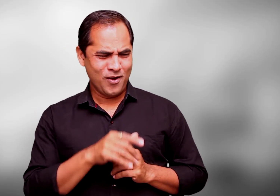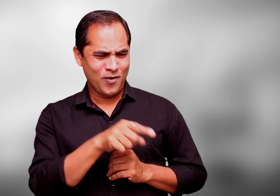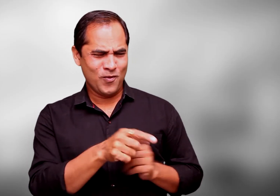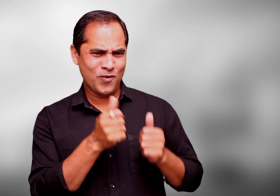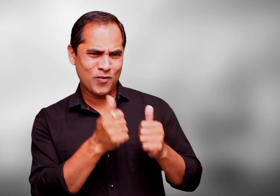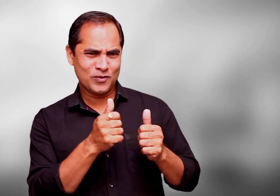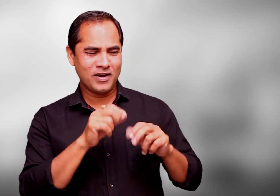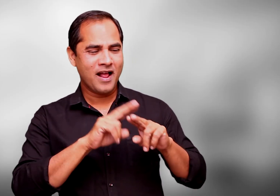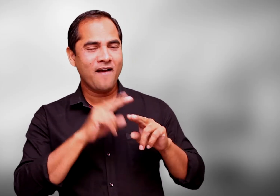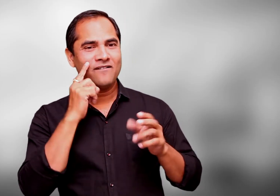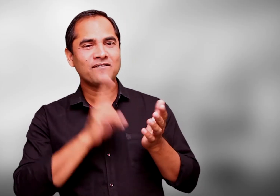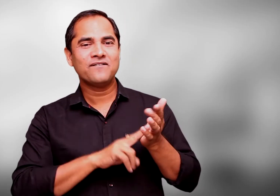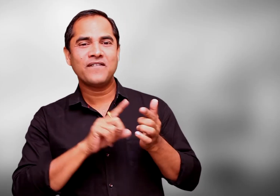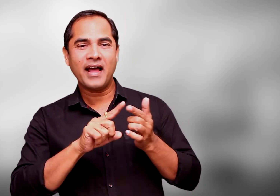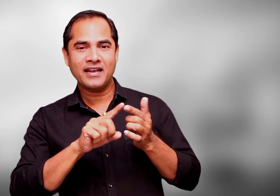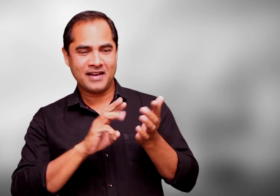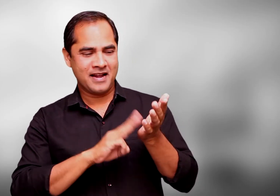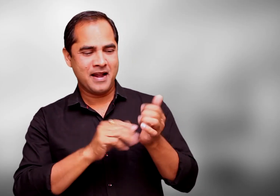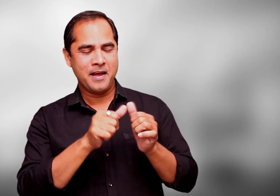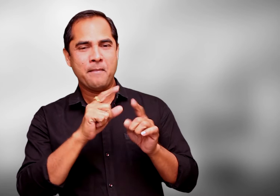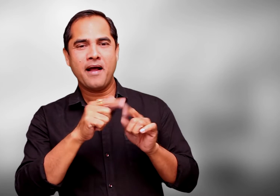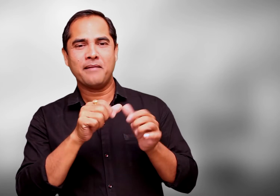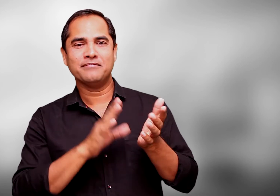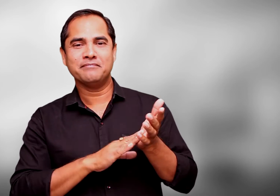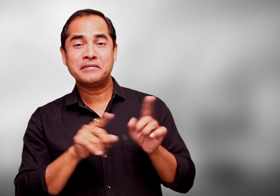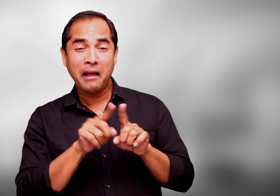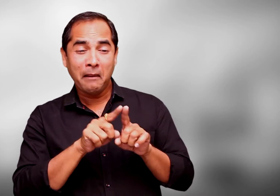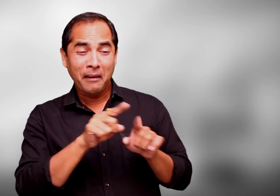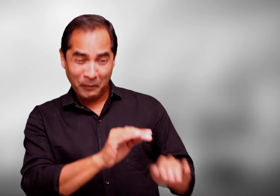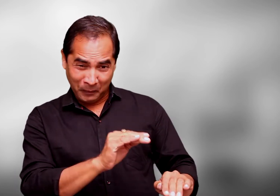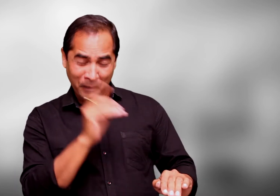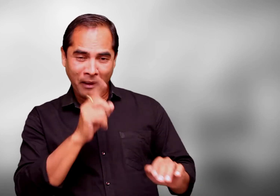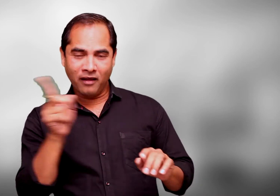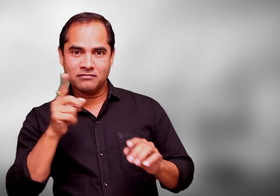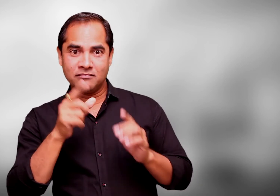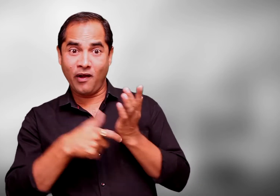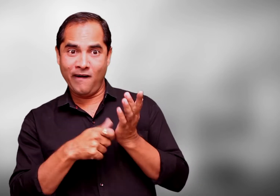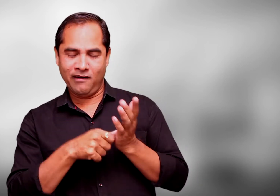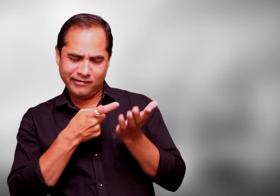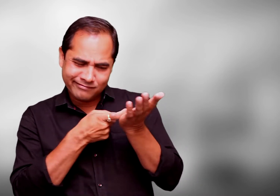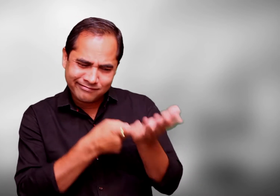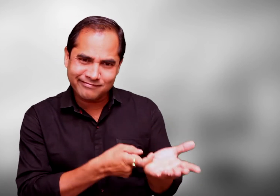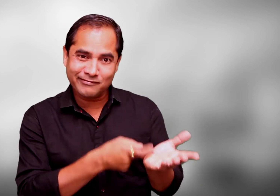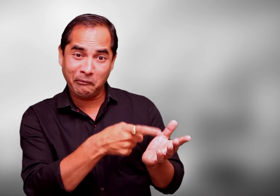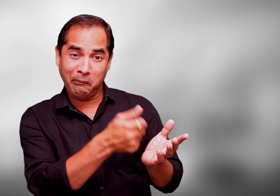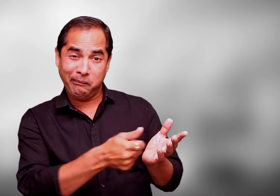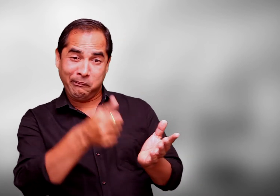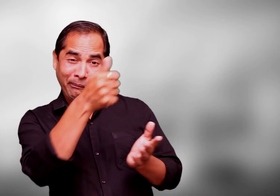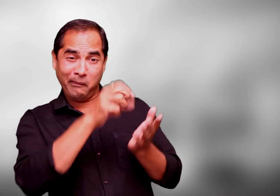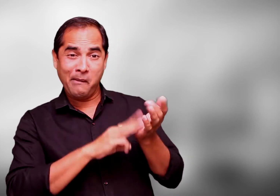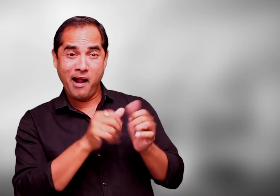don't be angry with me, my fine madam!' he said.